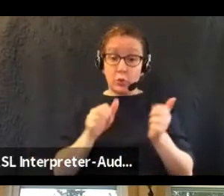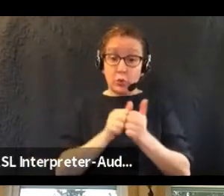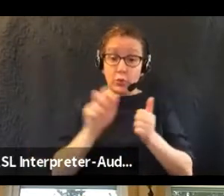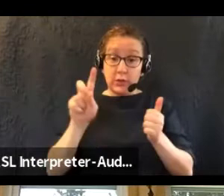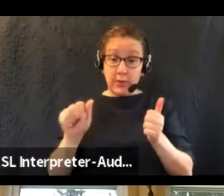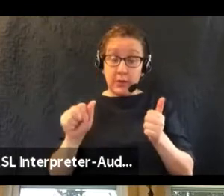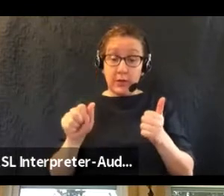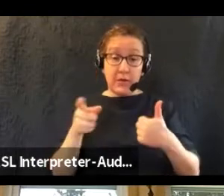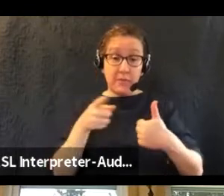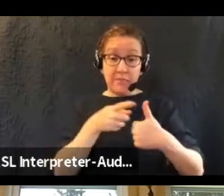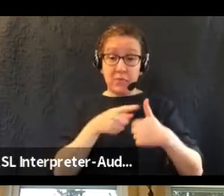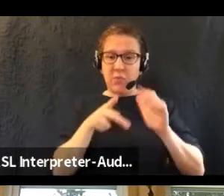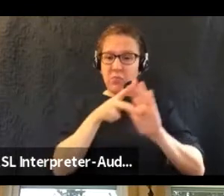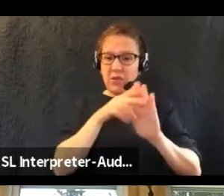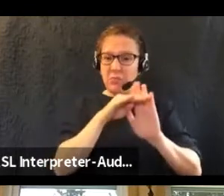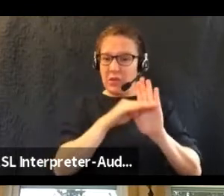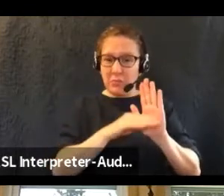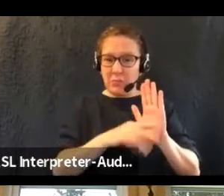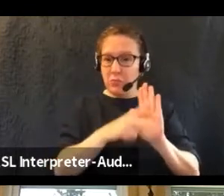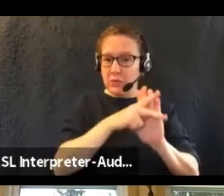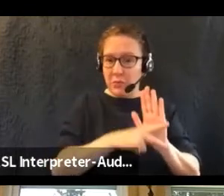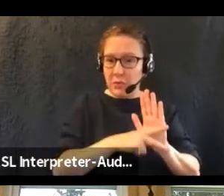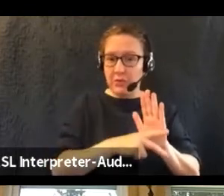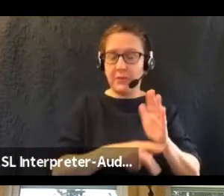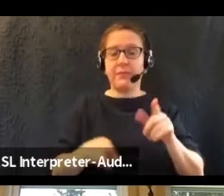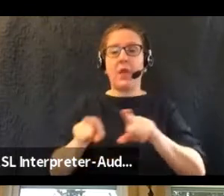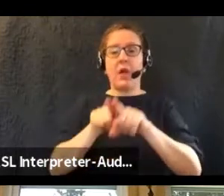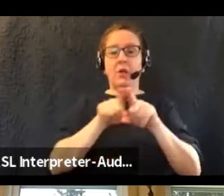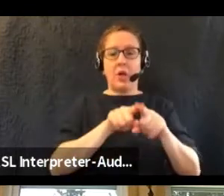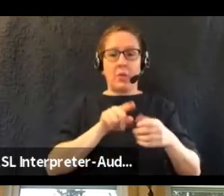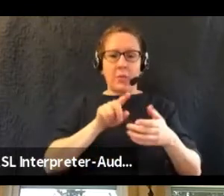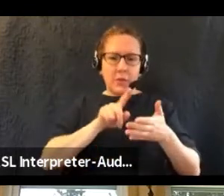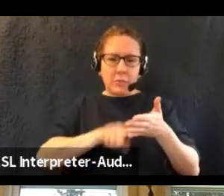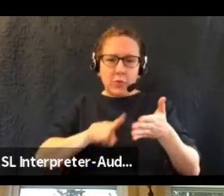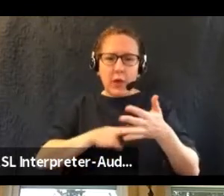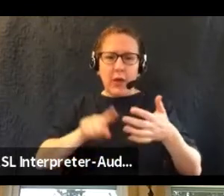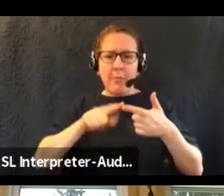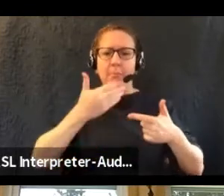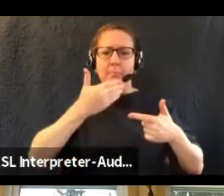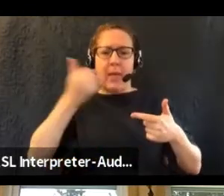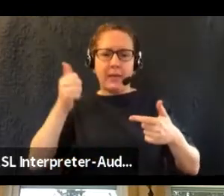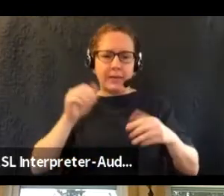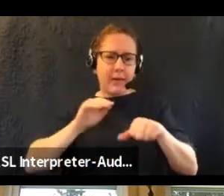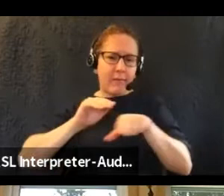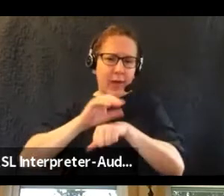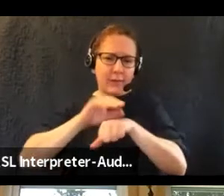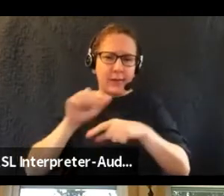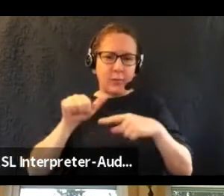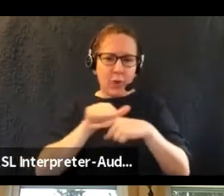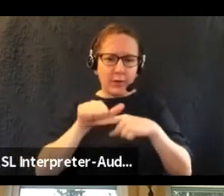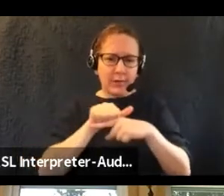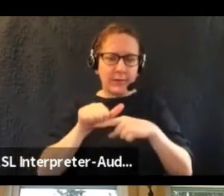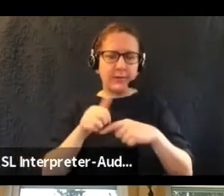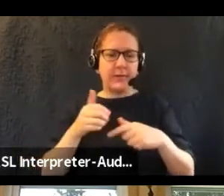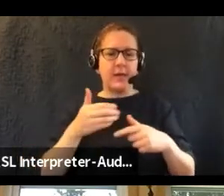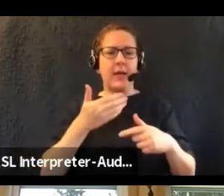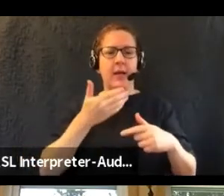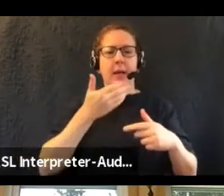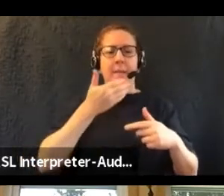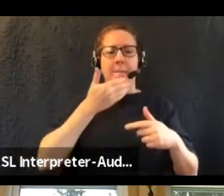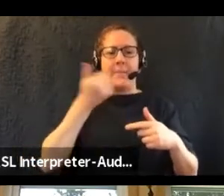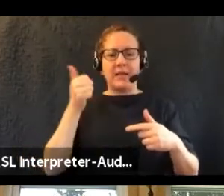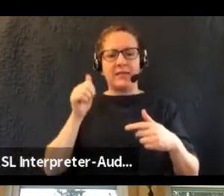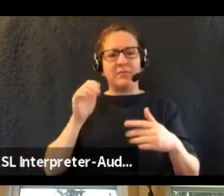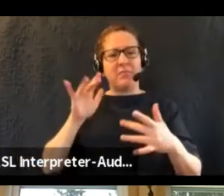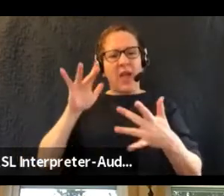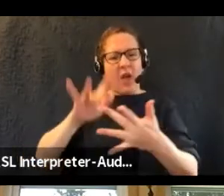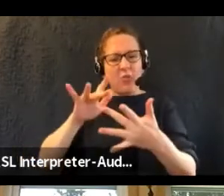I'll also then look at best advising practices and best outreach opportunities and suggestions,